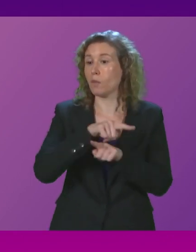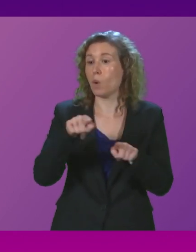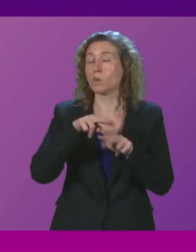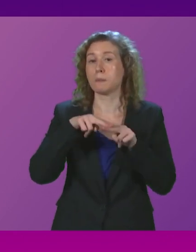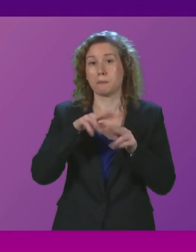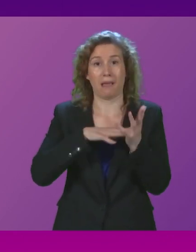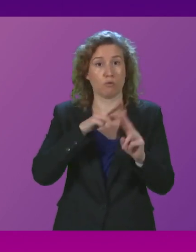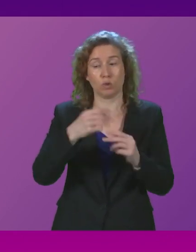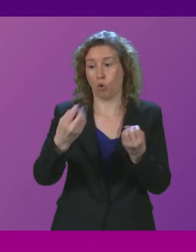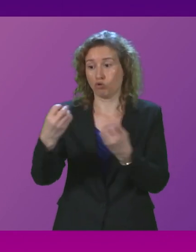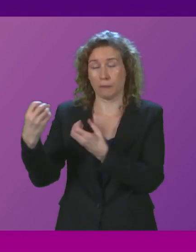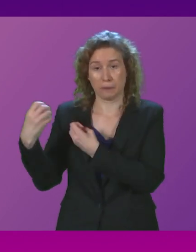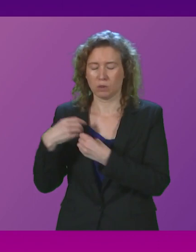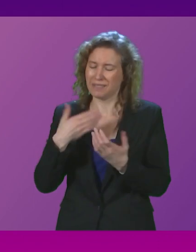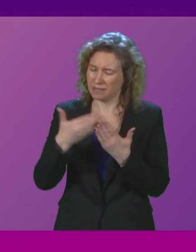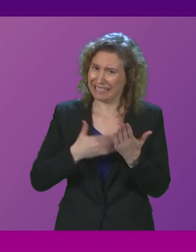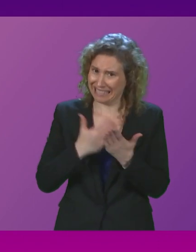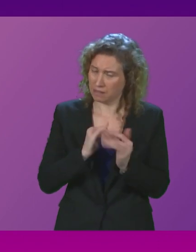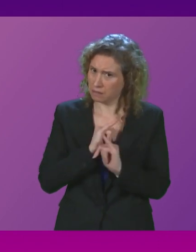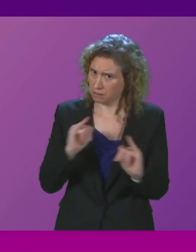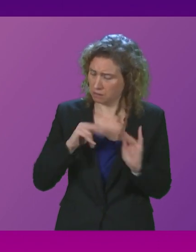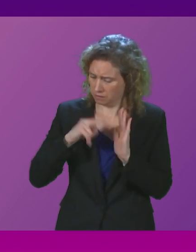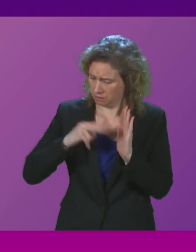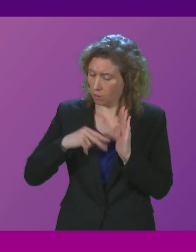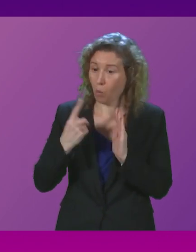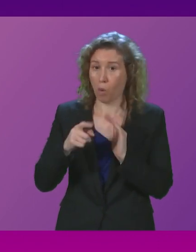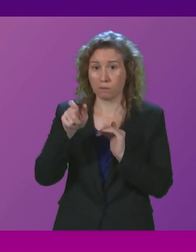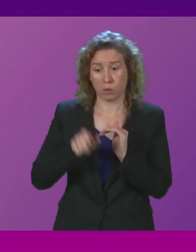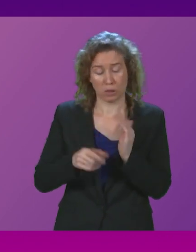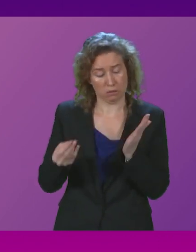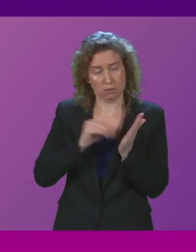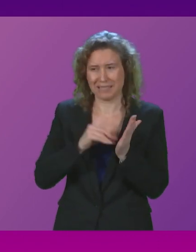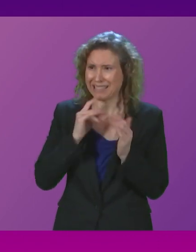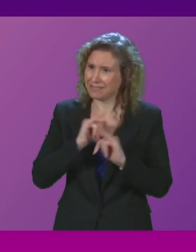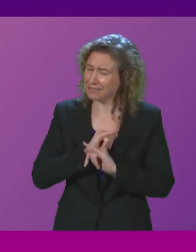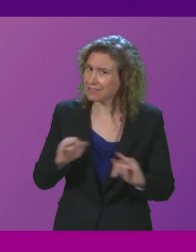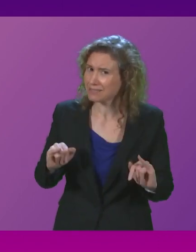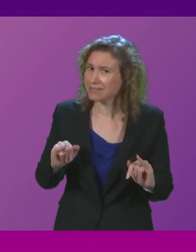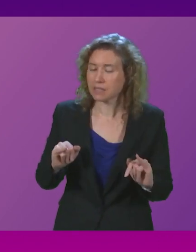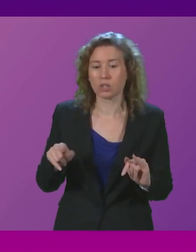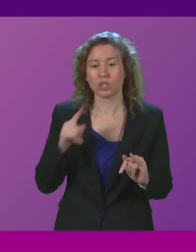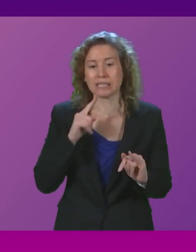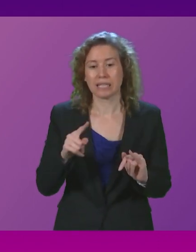The report is indeed a grim read, and one parent’s response shows how bad things are. She said: